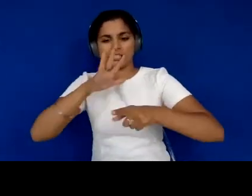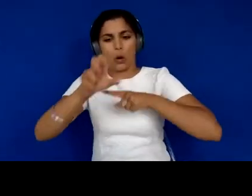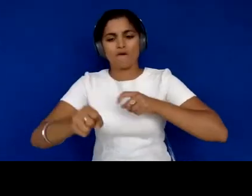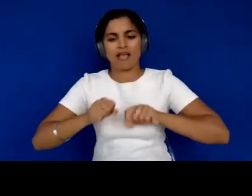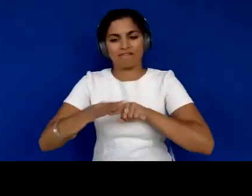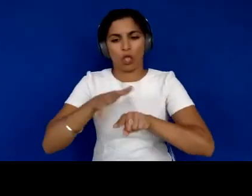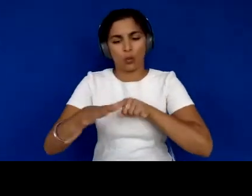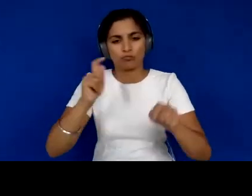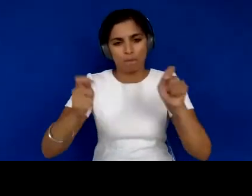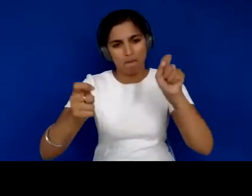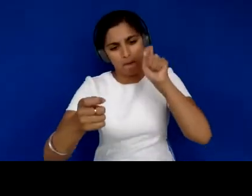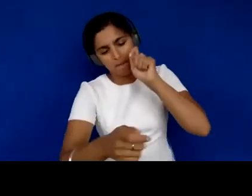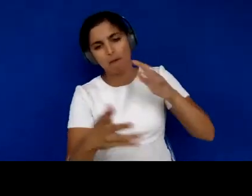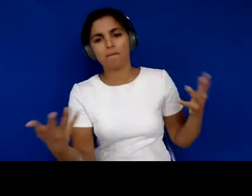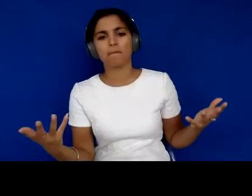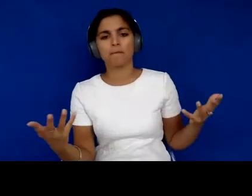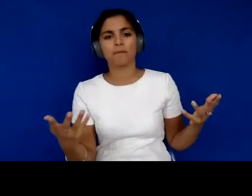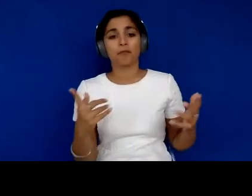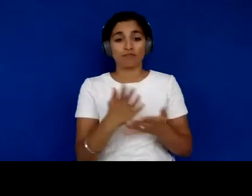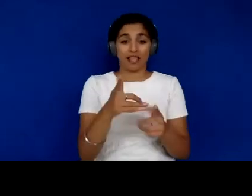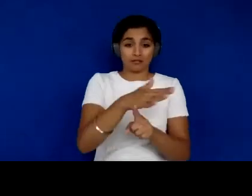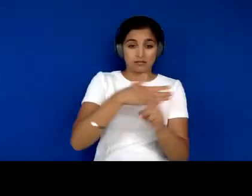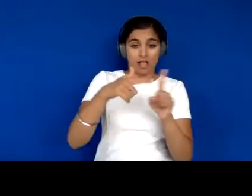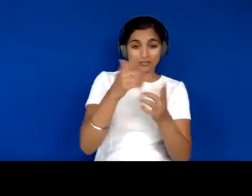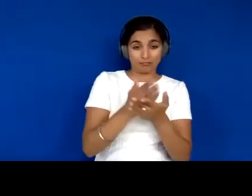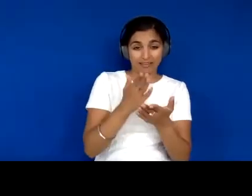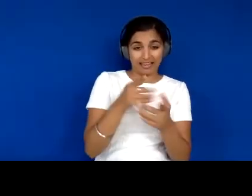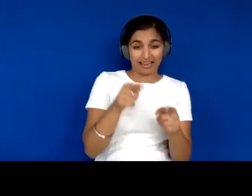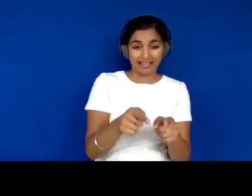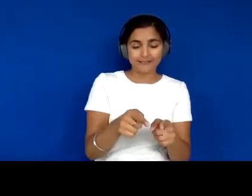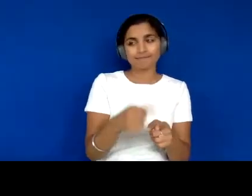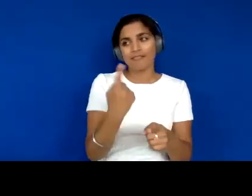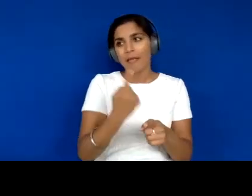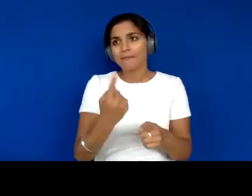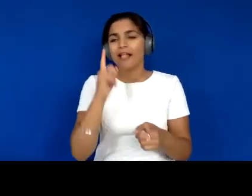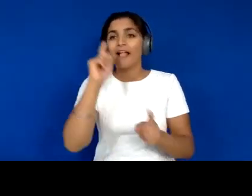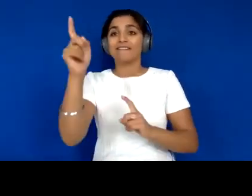perspectives put together not geometrically as intersectionality